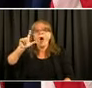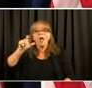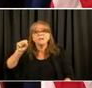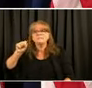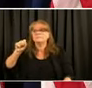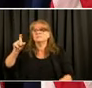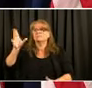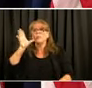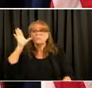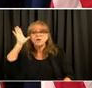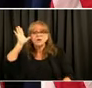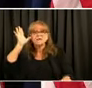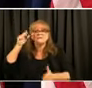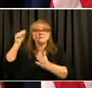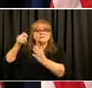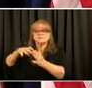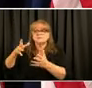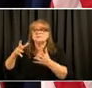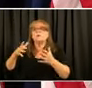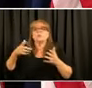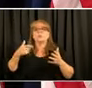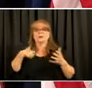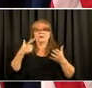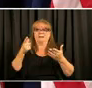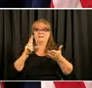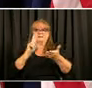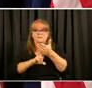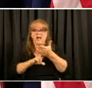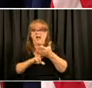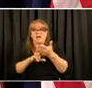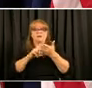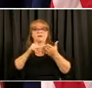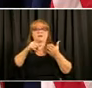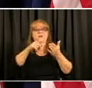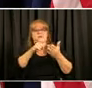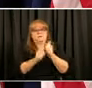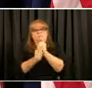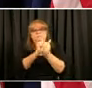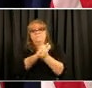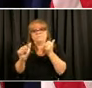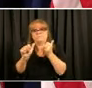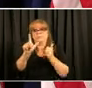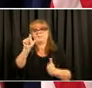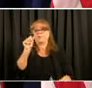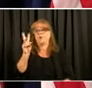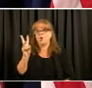sign some of them into law we permanently remove the prohibition on take out liquor being sold by